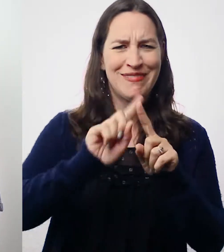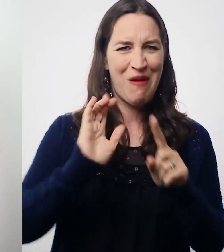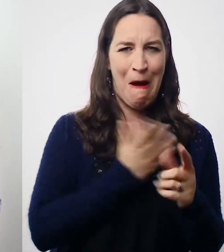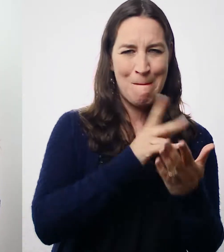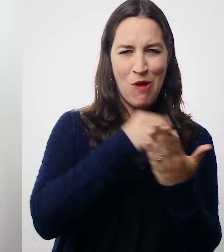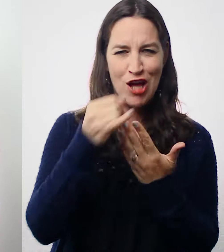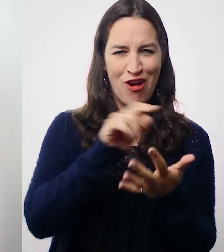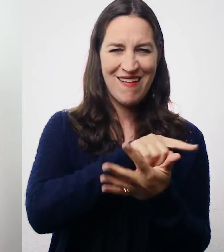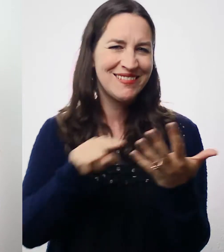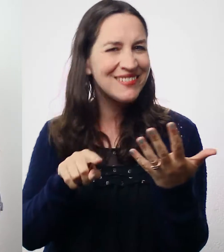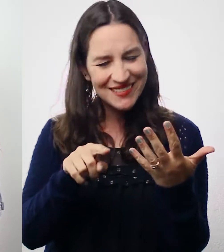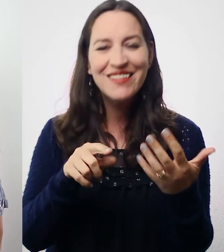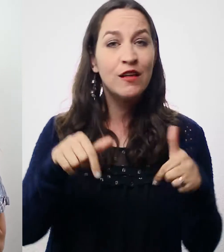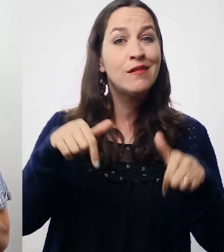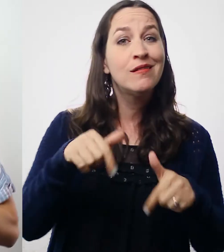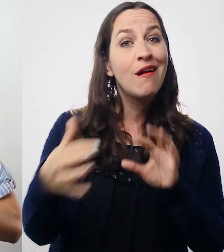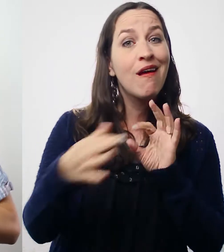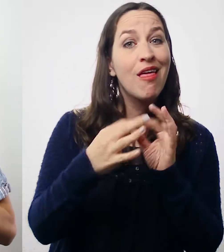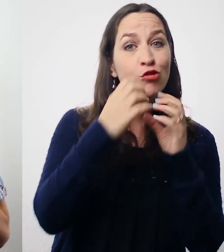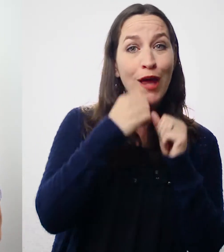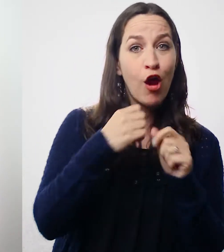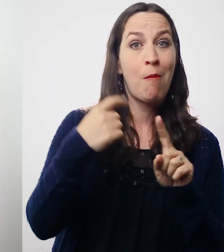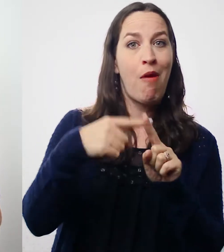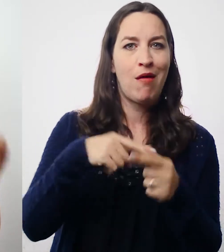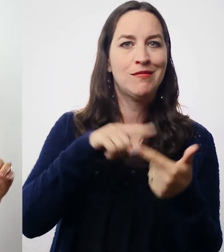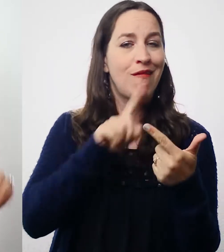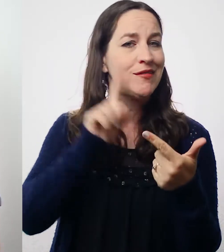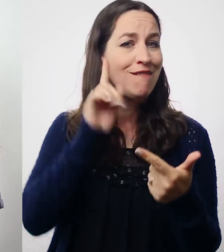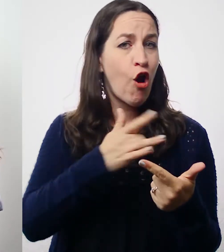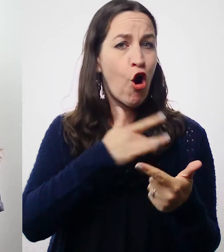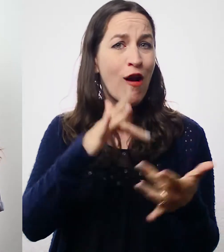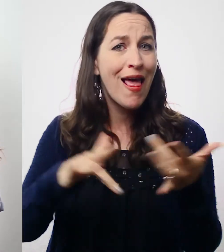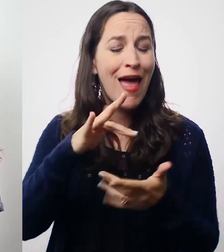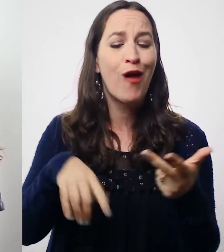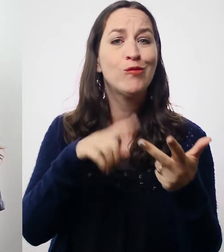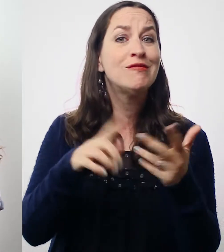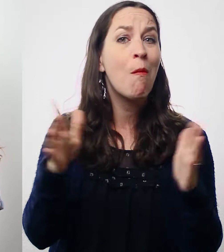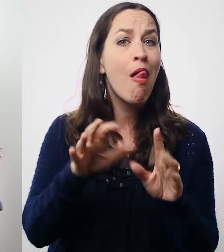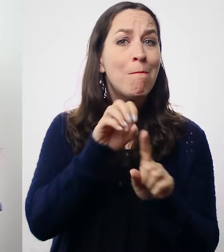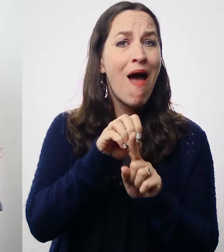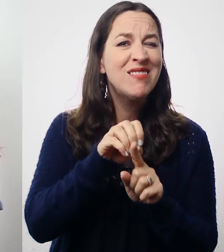projects that we have going on. Whether it's our Deaf Heart Hangout or our Small Bites, make sure that you